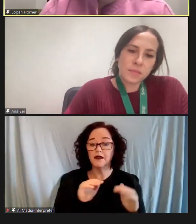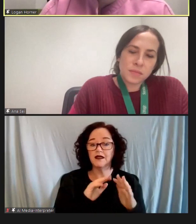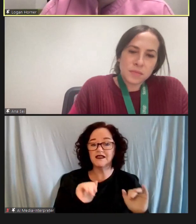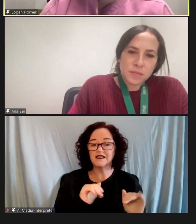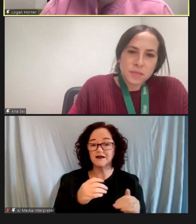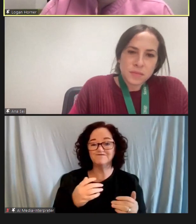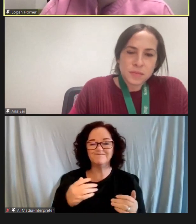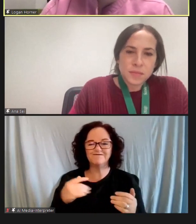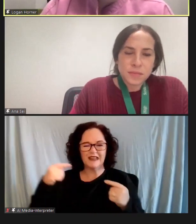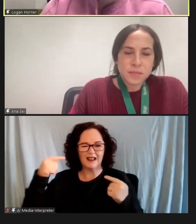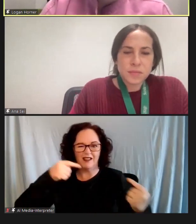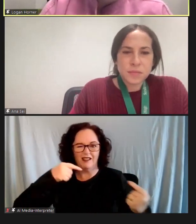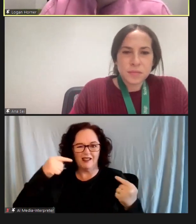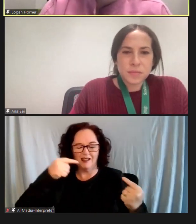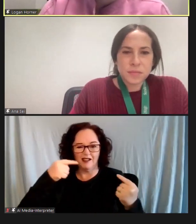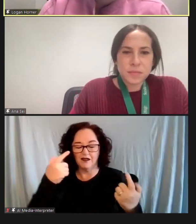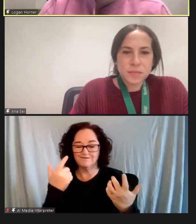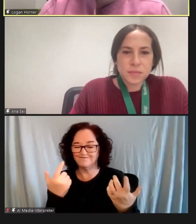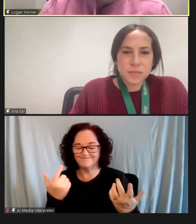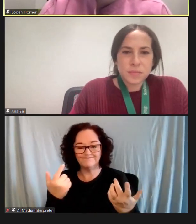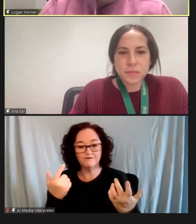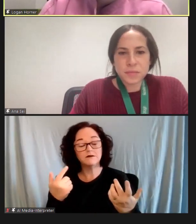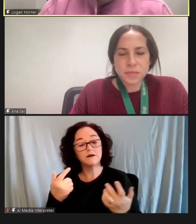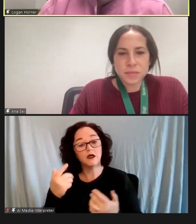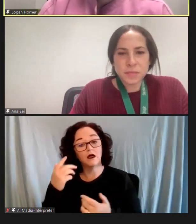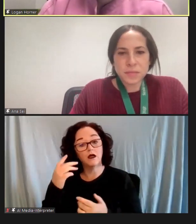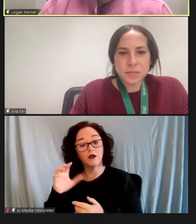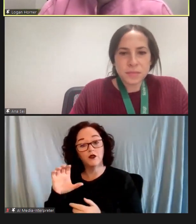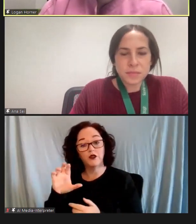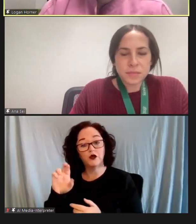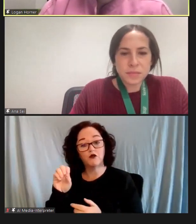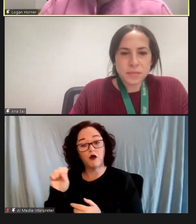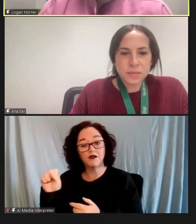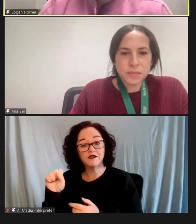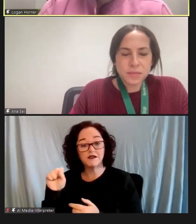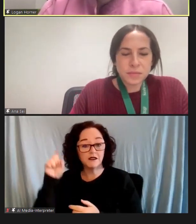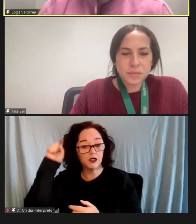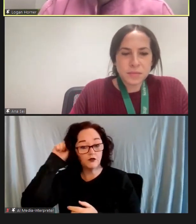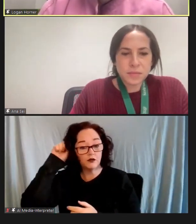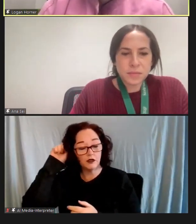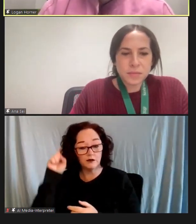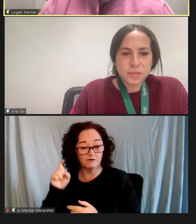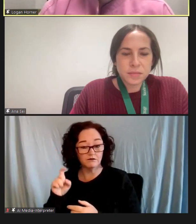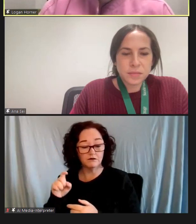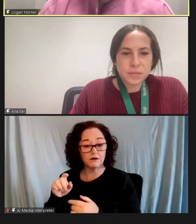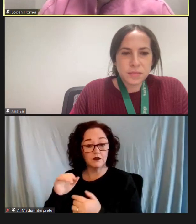because of how a cros hearing aid works